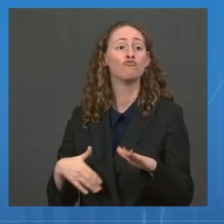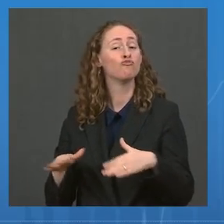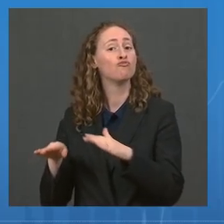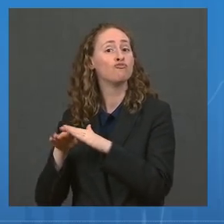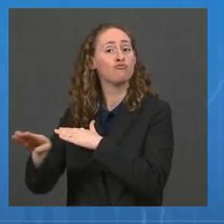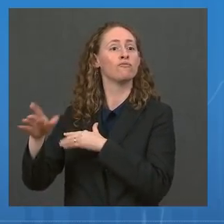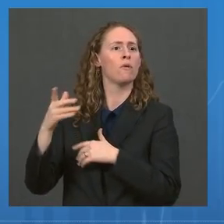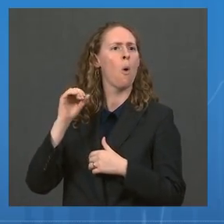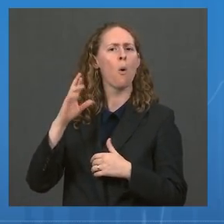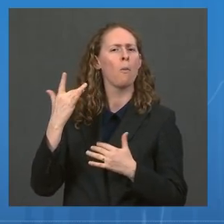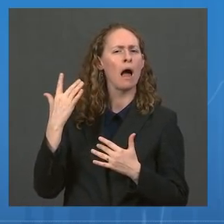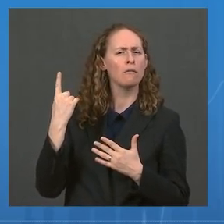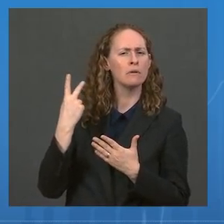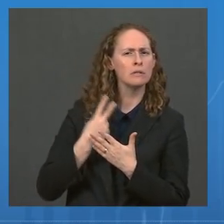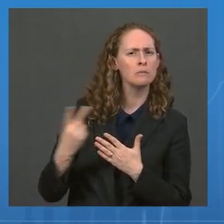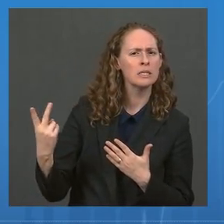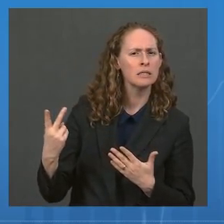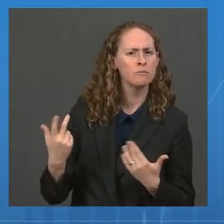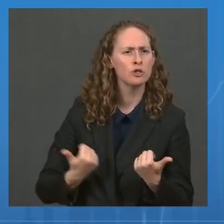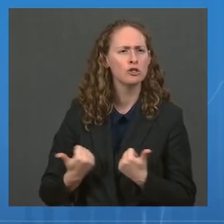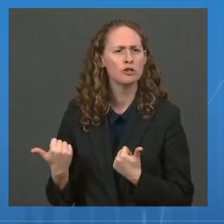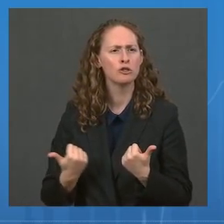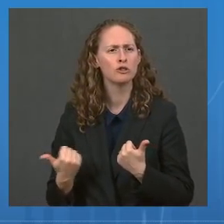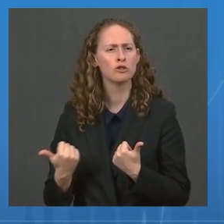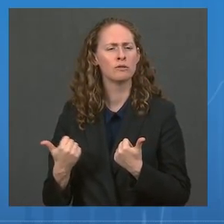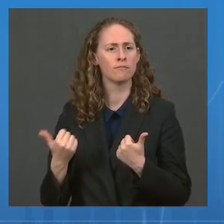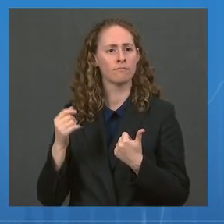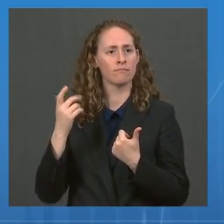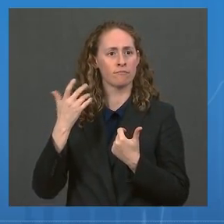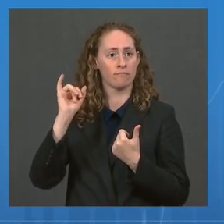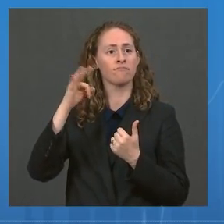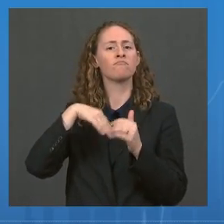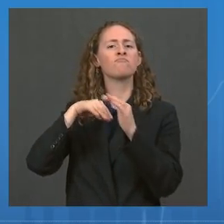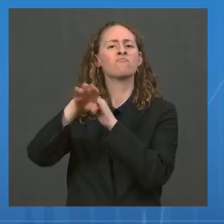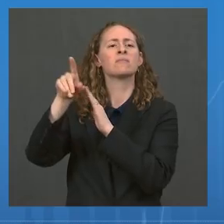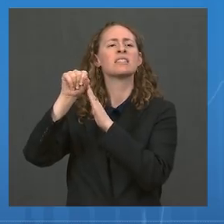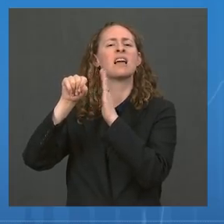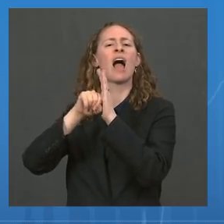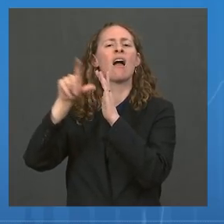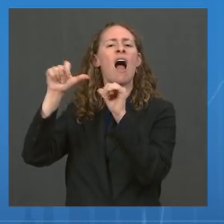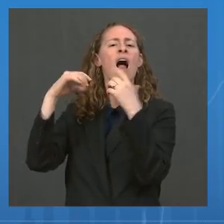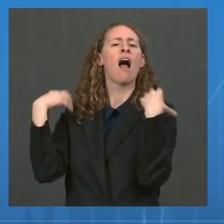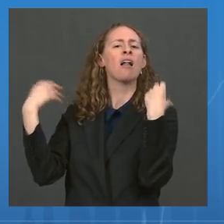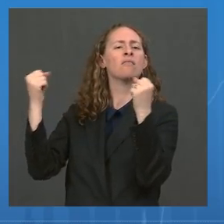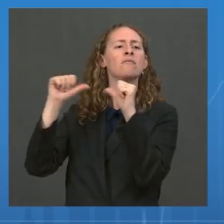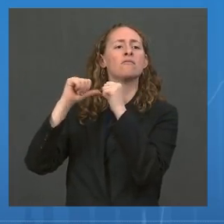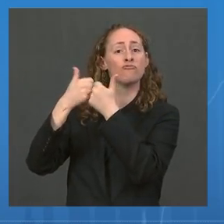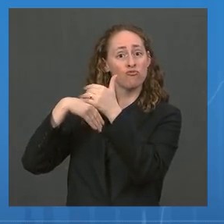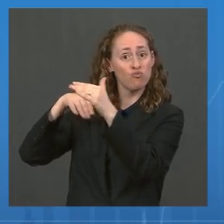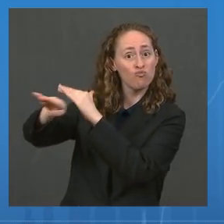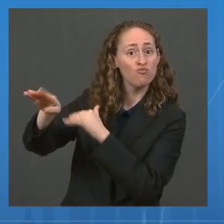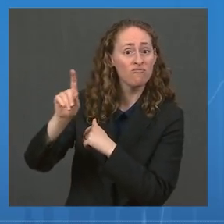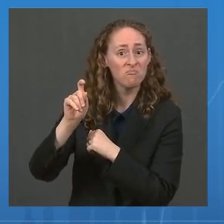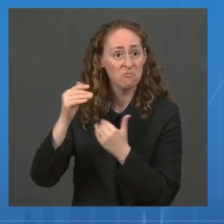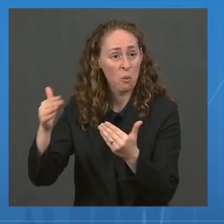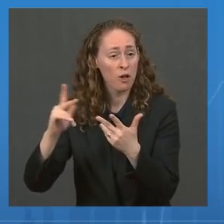And the other thing is that there was a discussion at the meaning from FDA of long COVID being a concern in the booster decision. I wonder if anyone can speak to what --